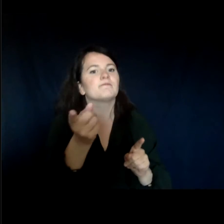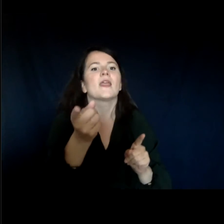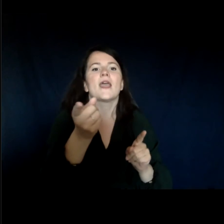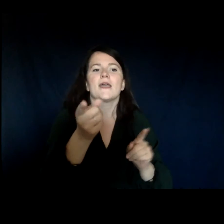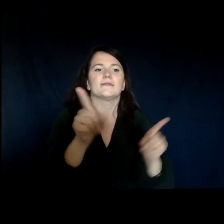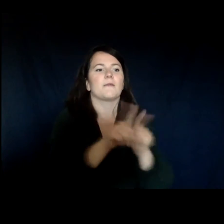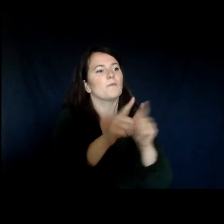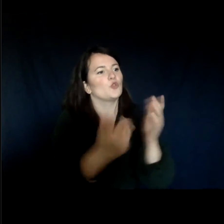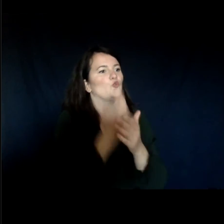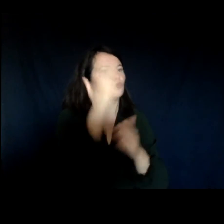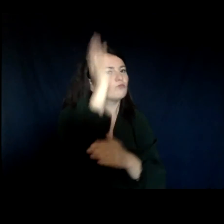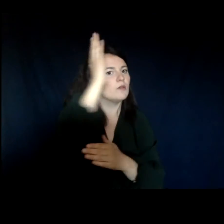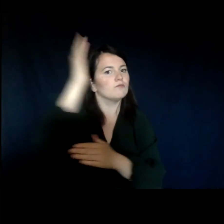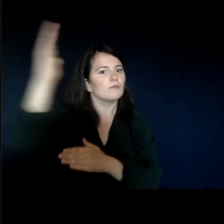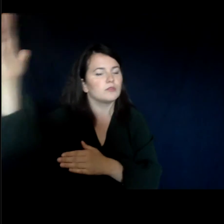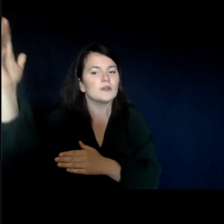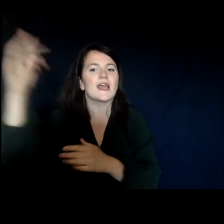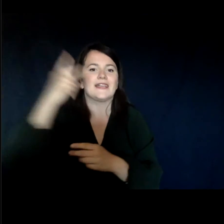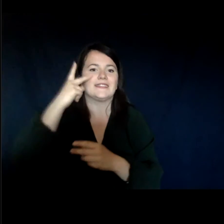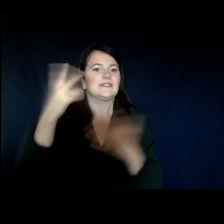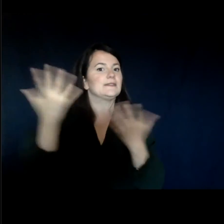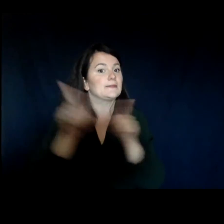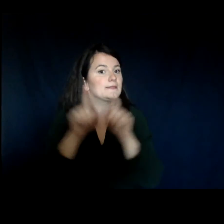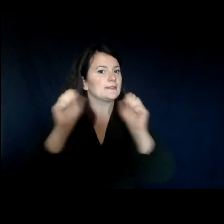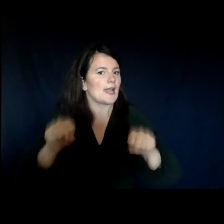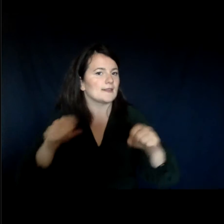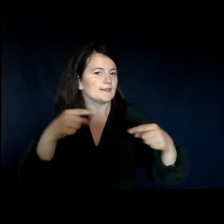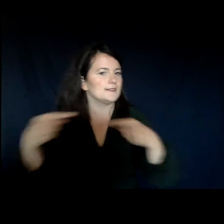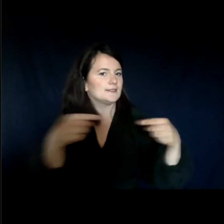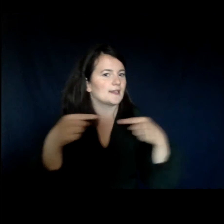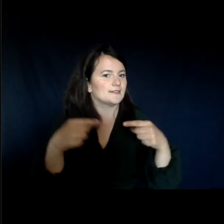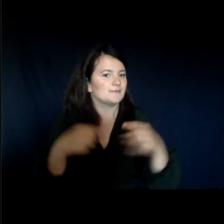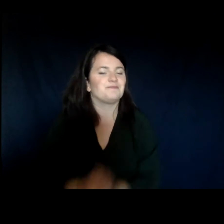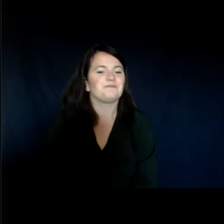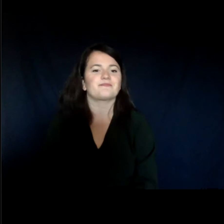So, as I said, we have three persons from the Commission joining us.